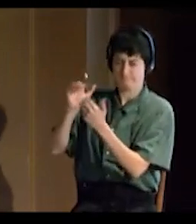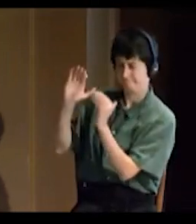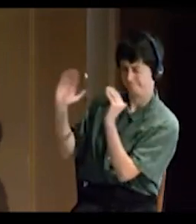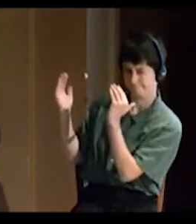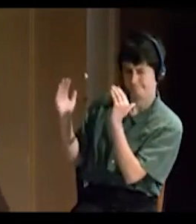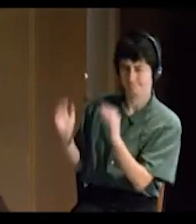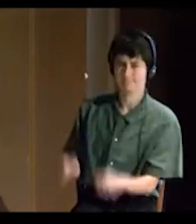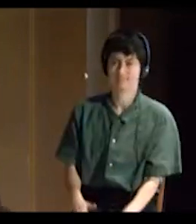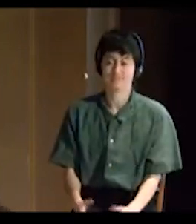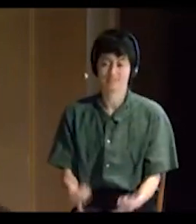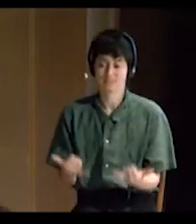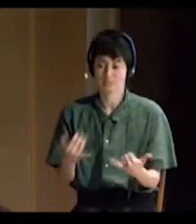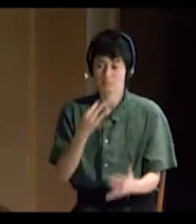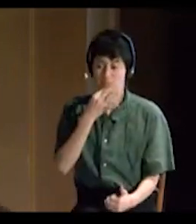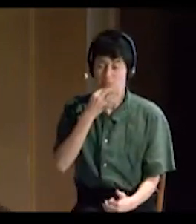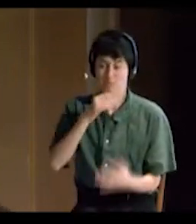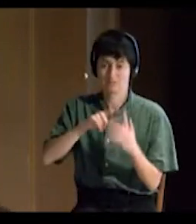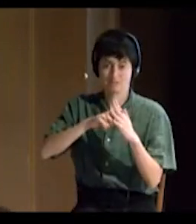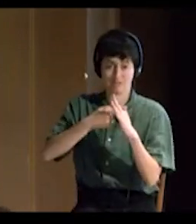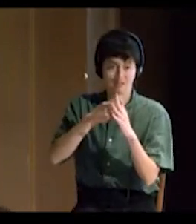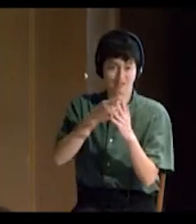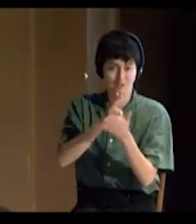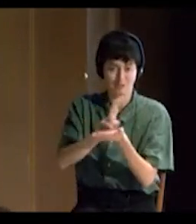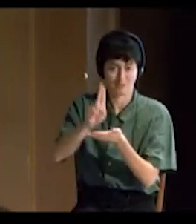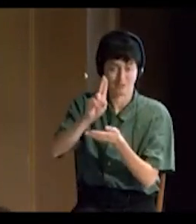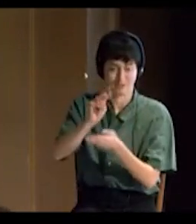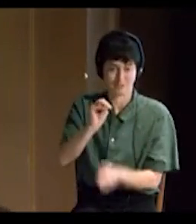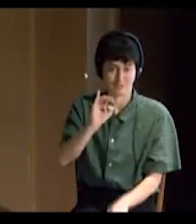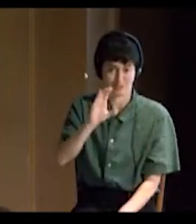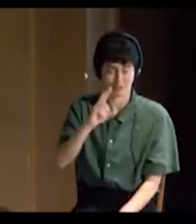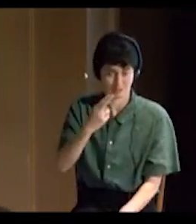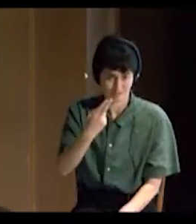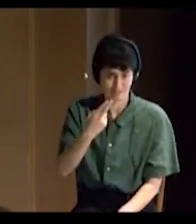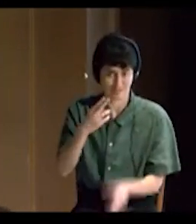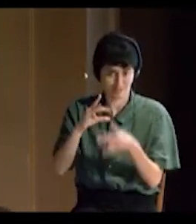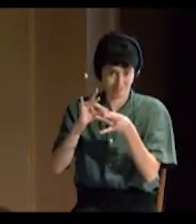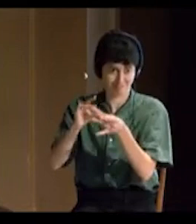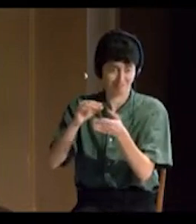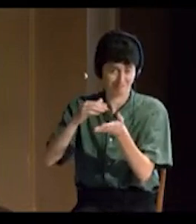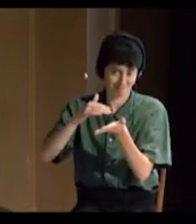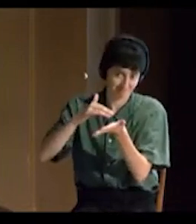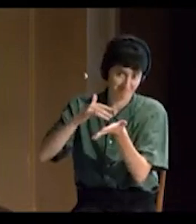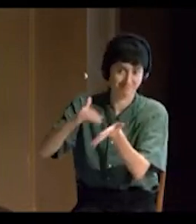Please join me in welcoming Richie. (audience clapping)